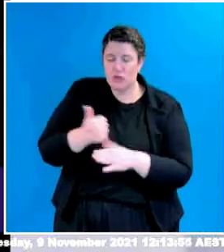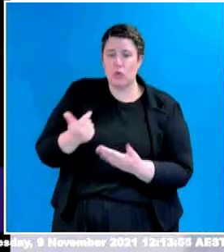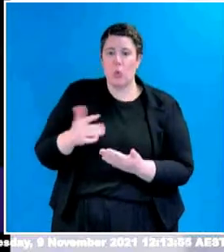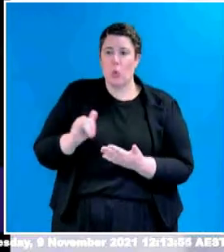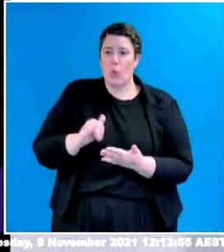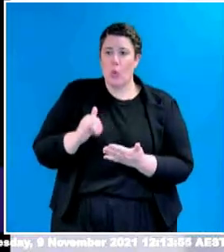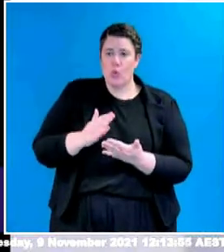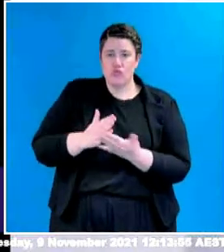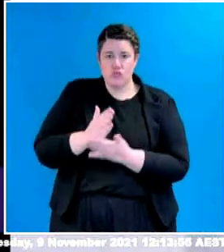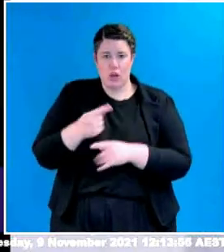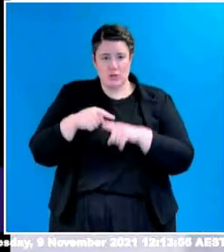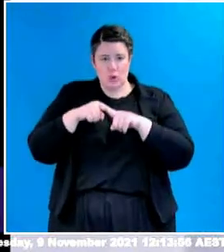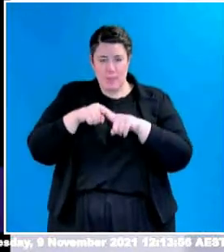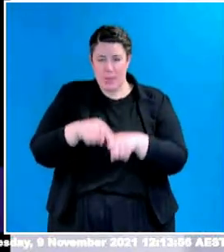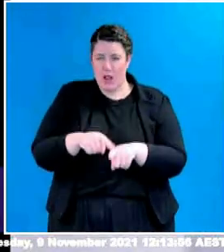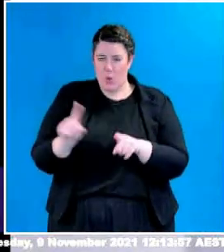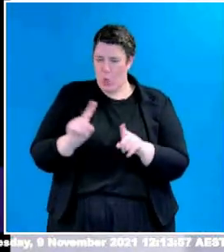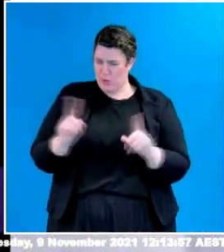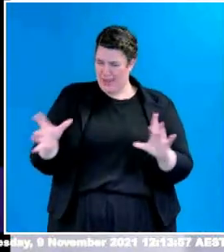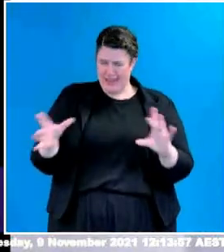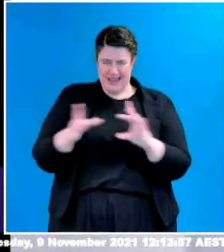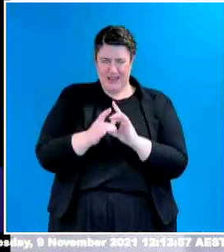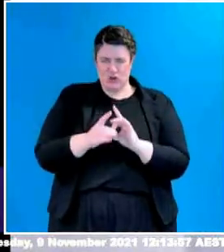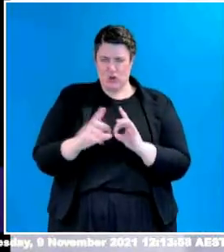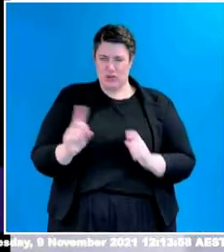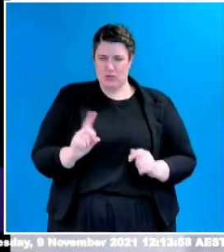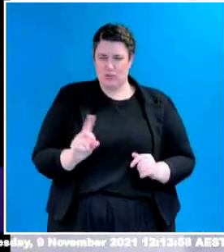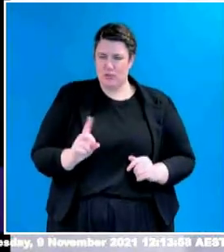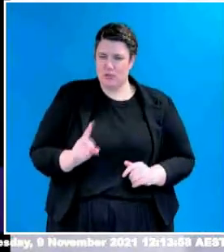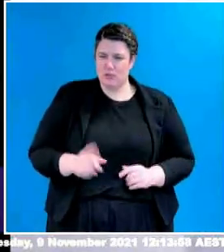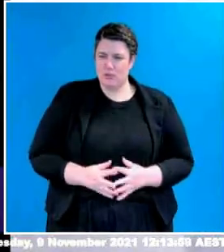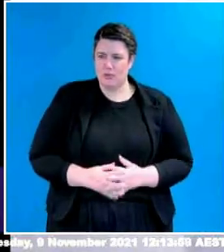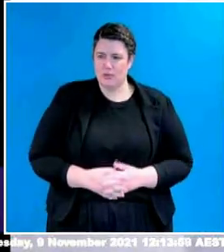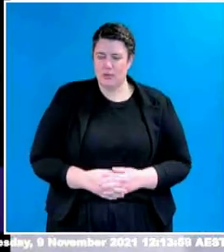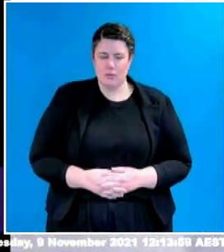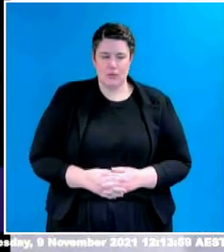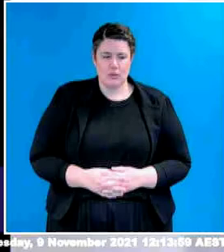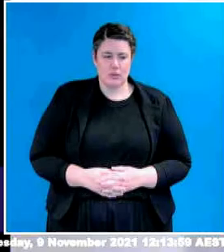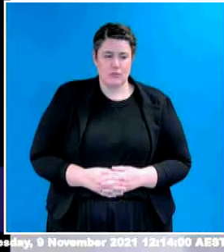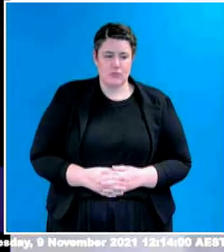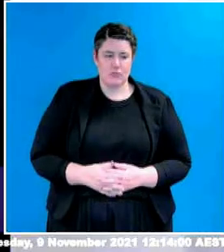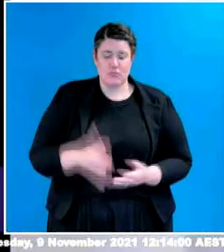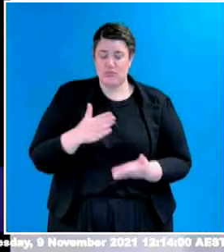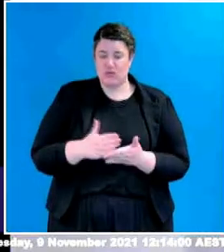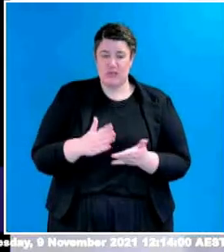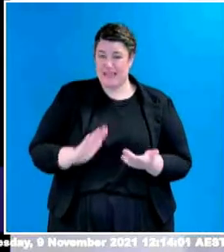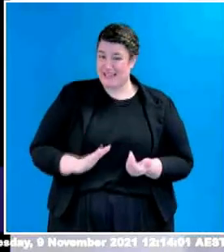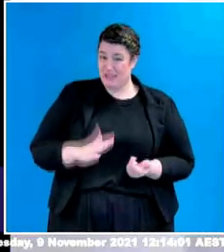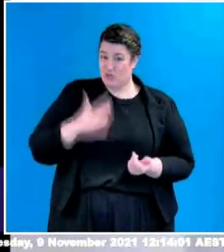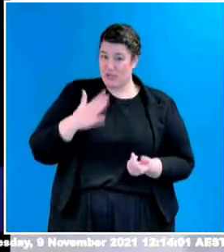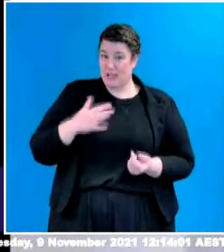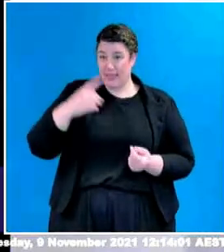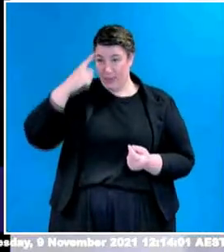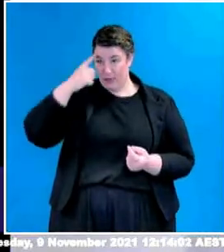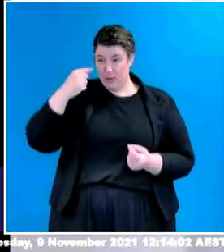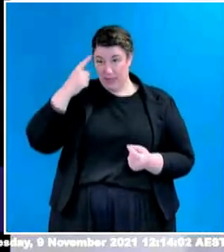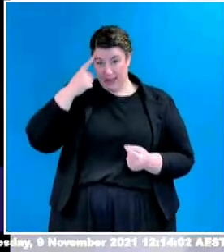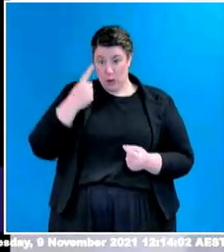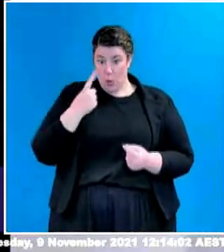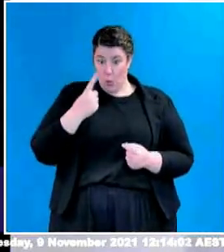rights compliance? What's that connection? It's quite interesting, and I think we need to move away from it being one leader.